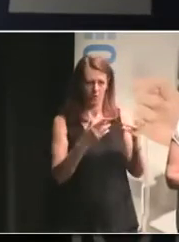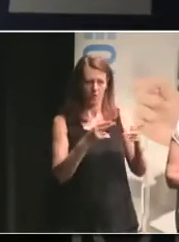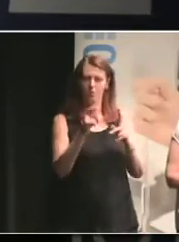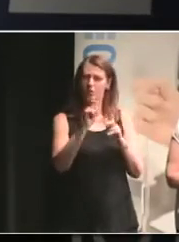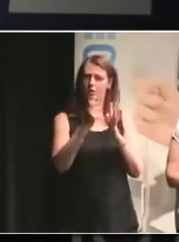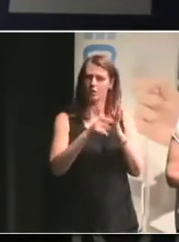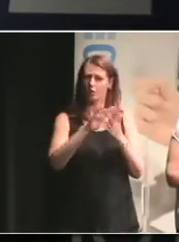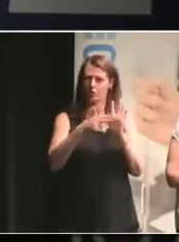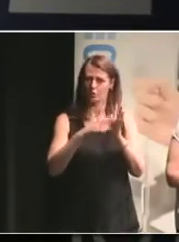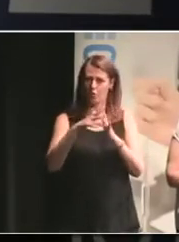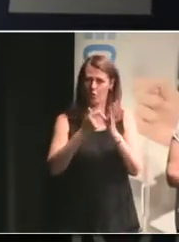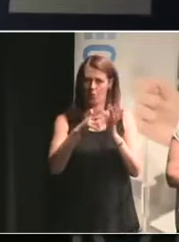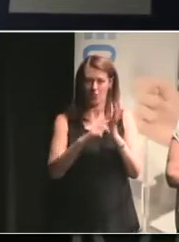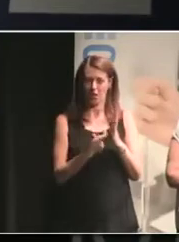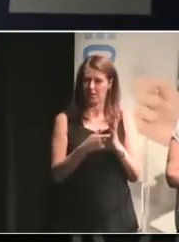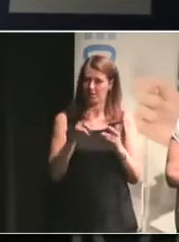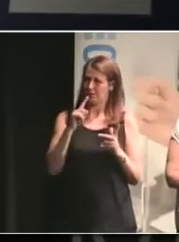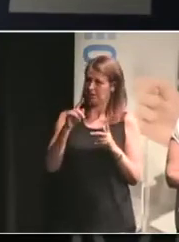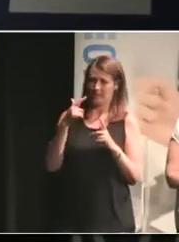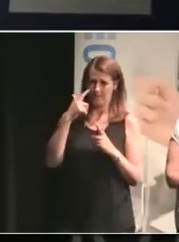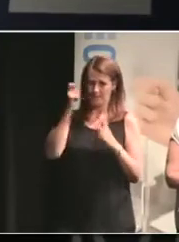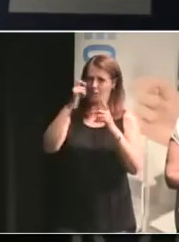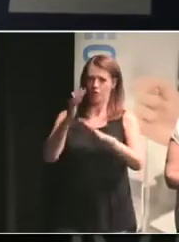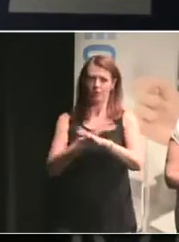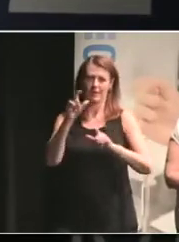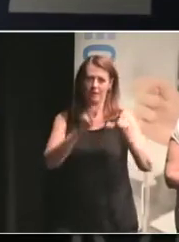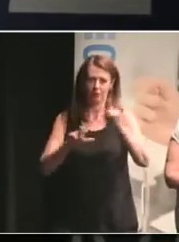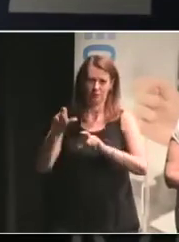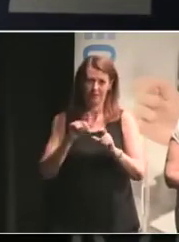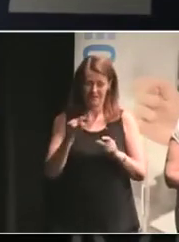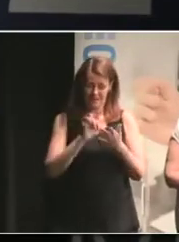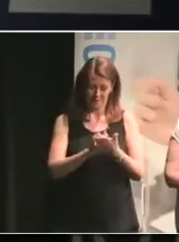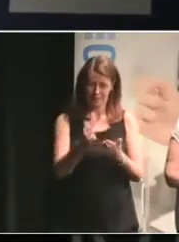the founders of the field of green chemistry as I’ve said and has published nearly 300 patents,